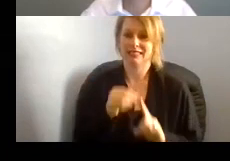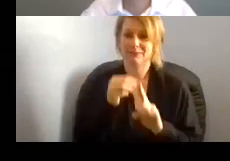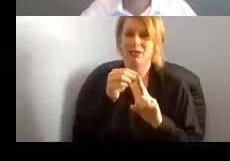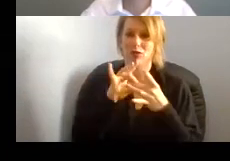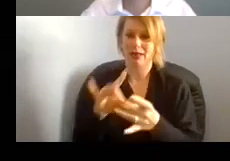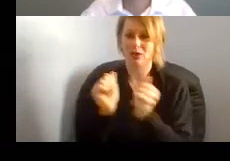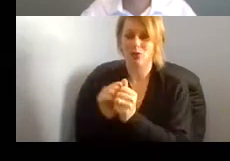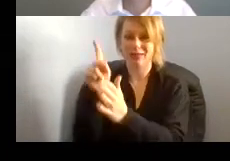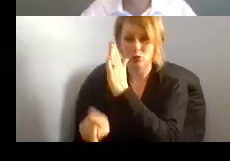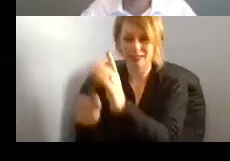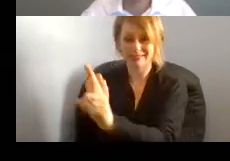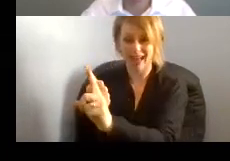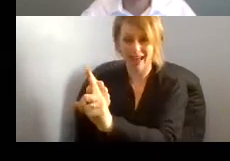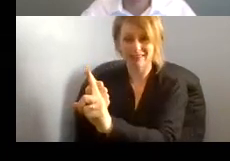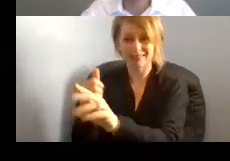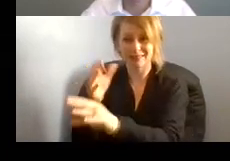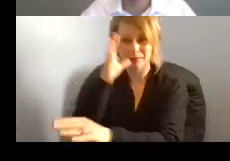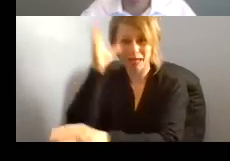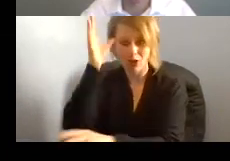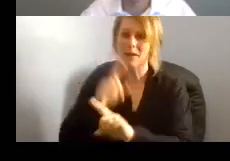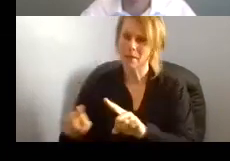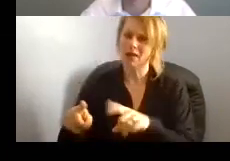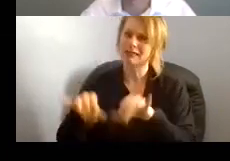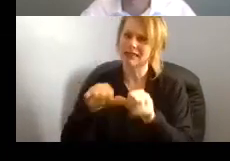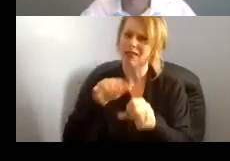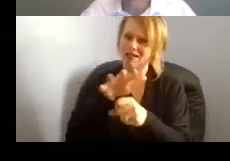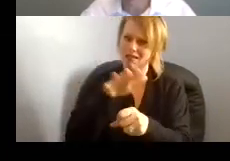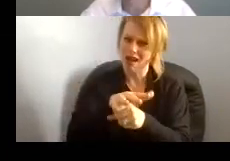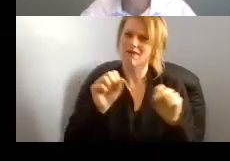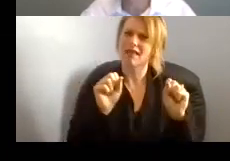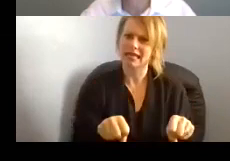them to start to verbalize it and then get some support for it.